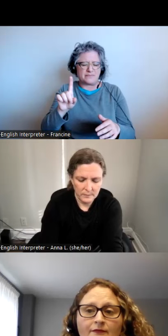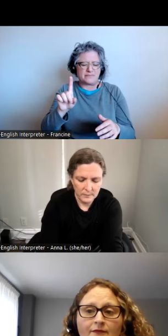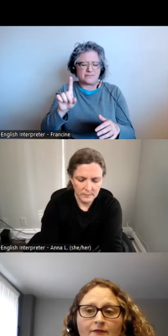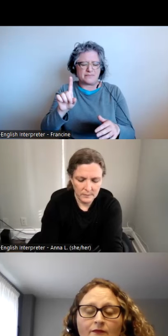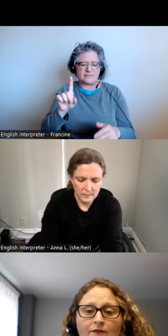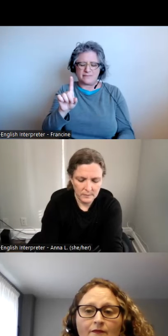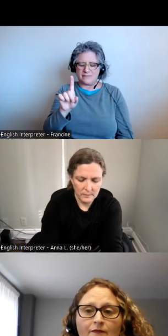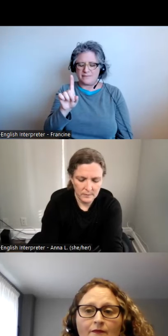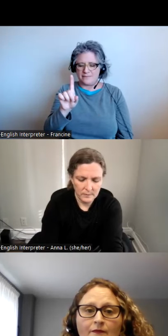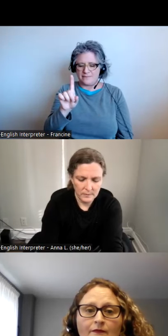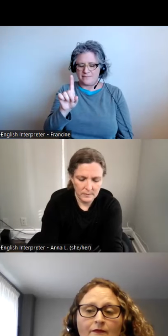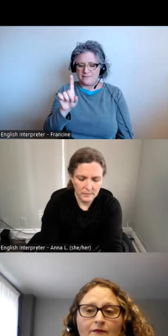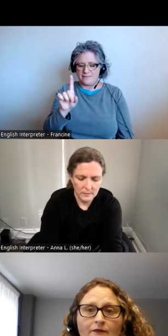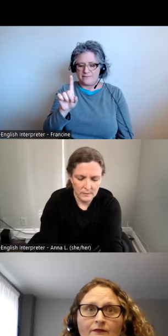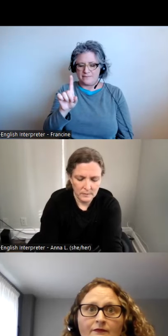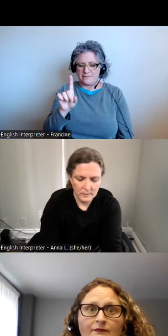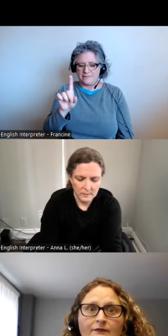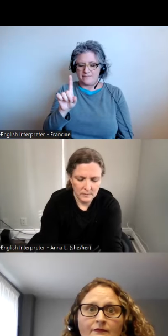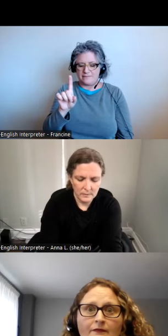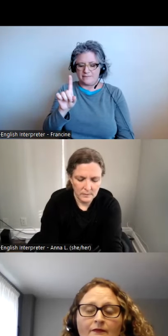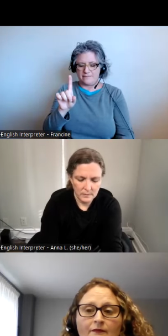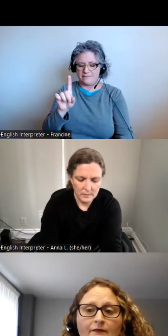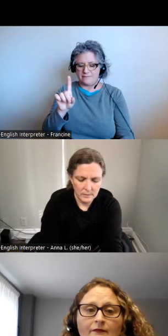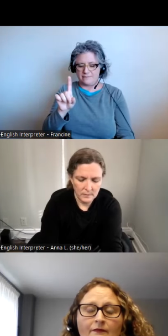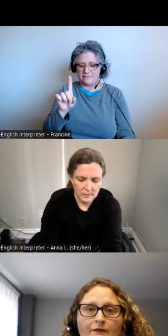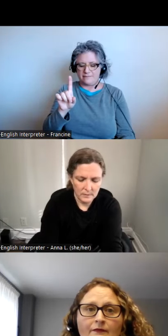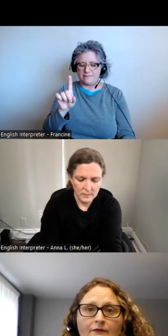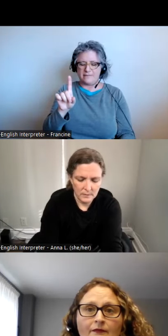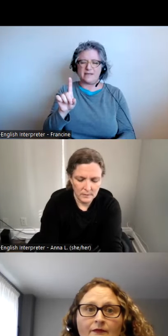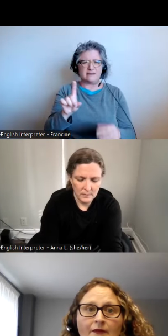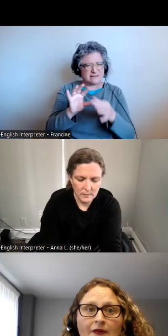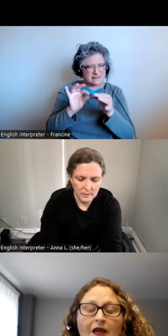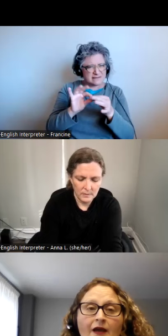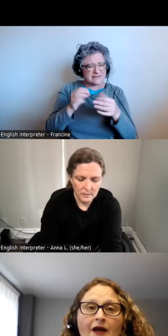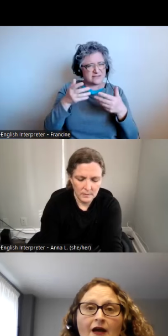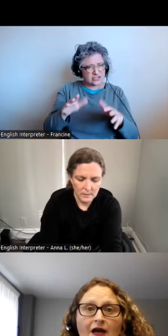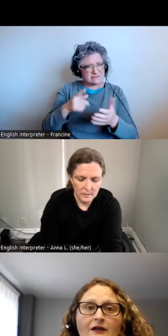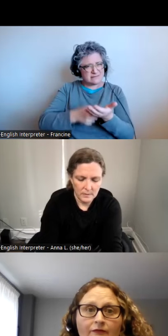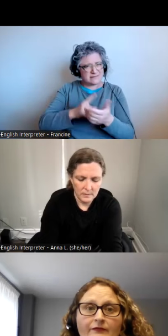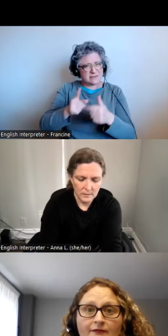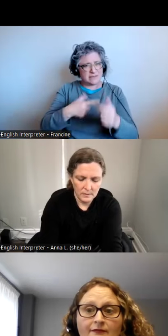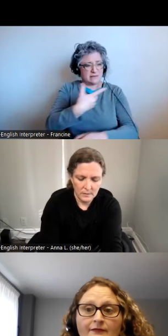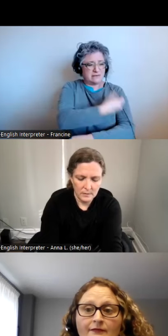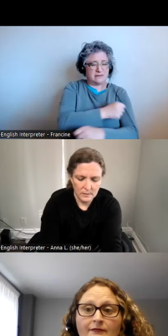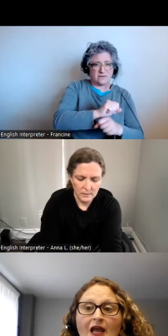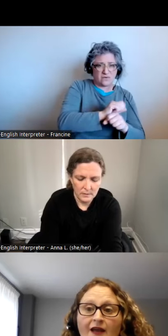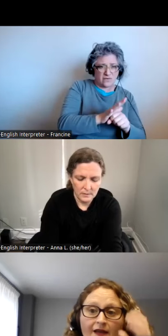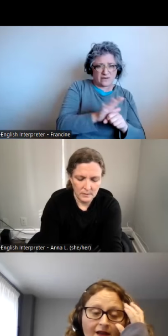how , if there is any, like, recommended wait period